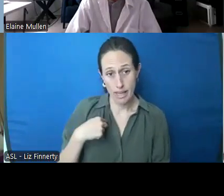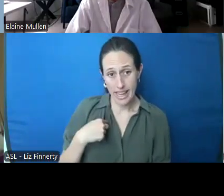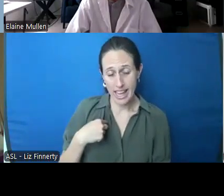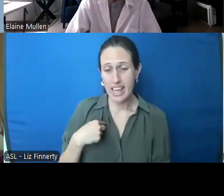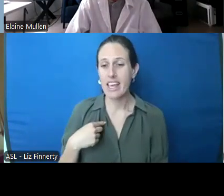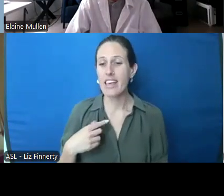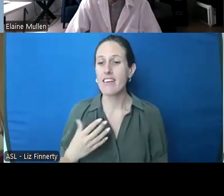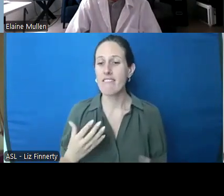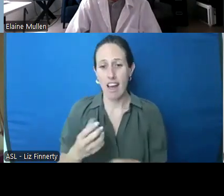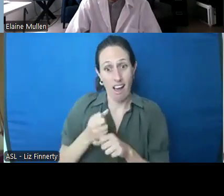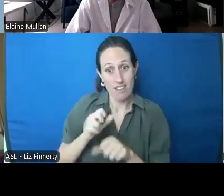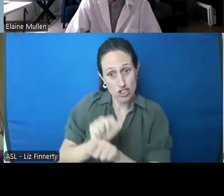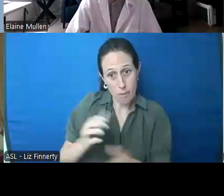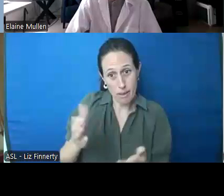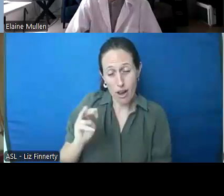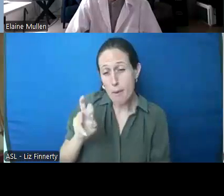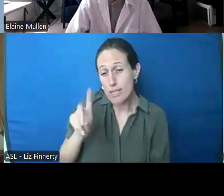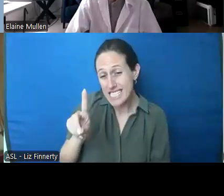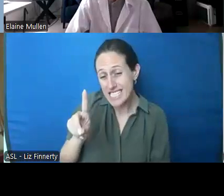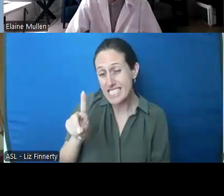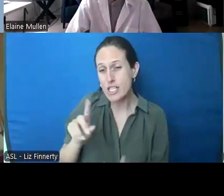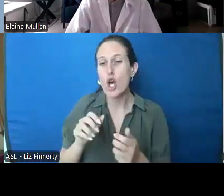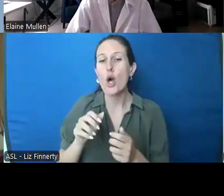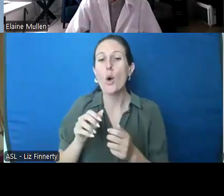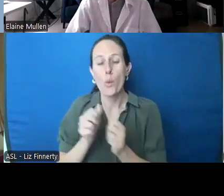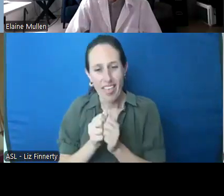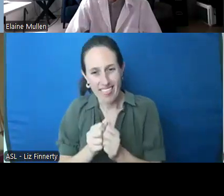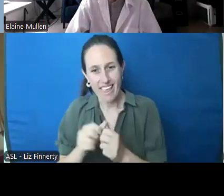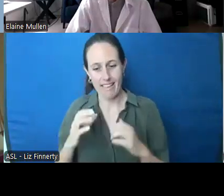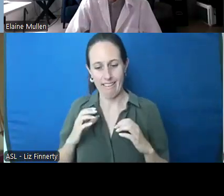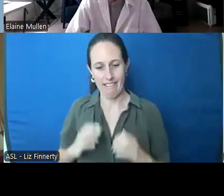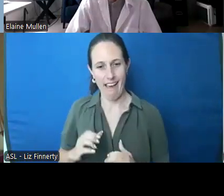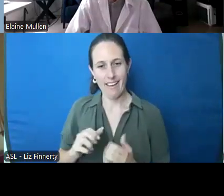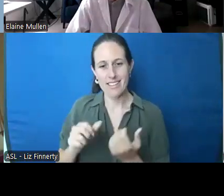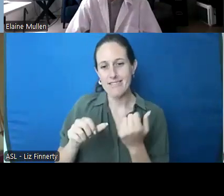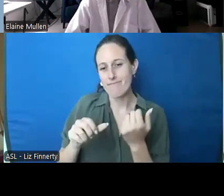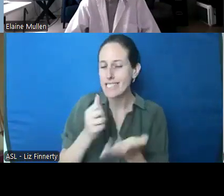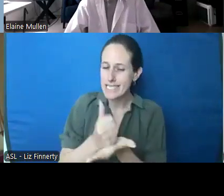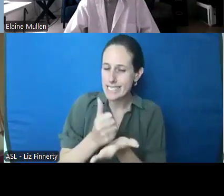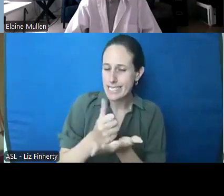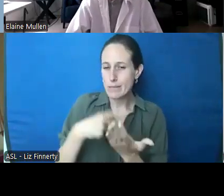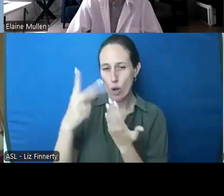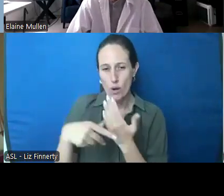position here at MOD with a client assistance program two weeks before the ADA turned 30